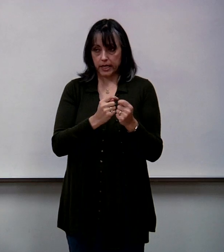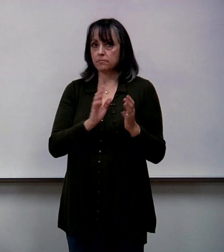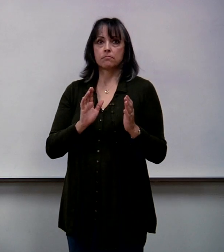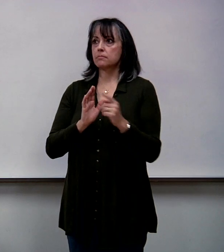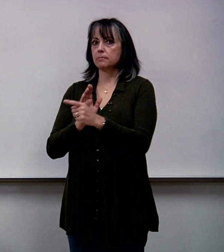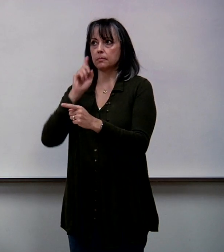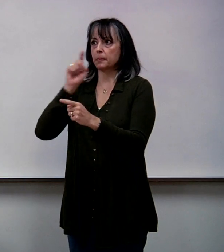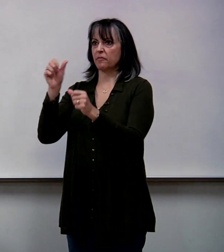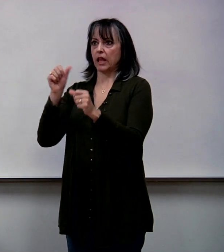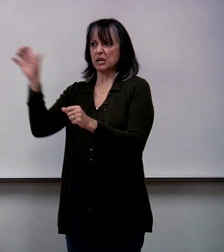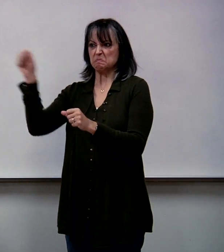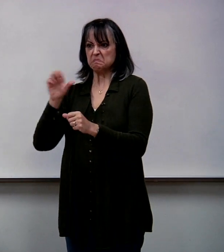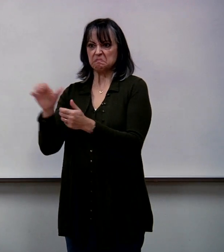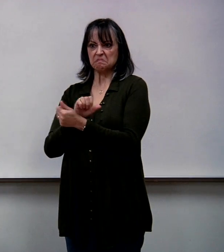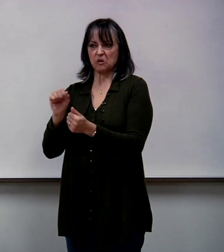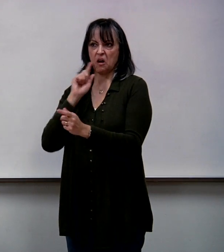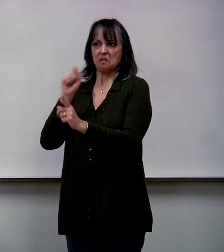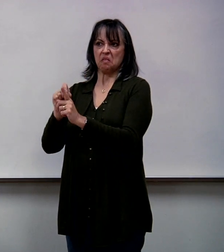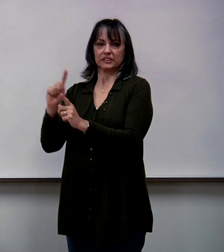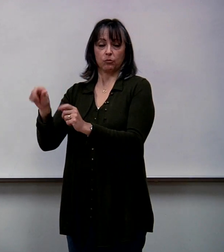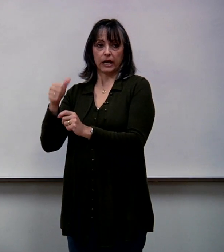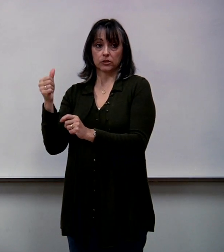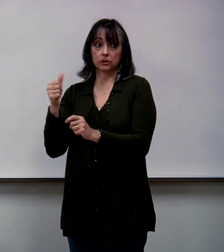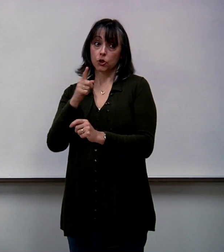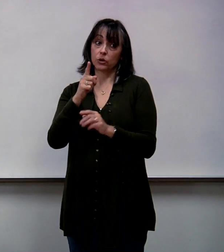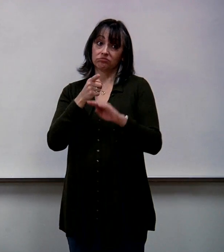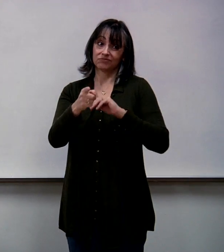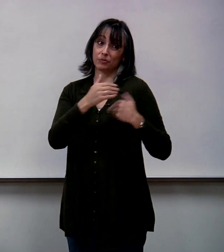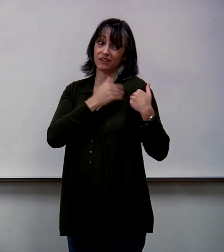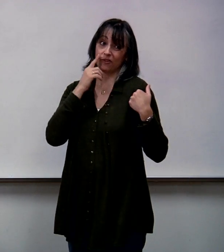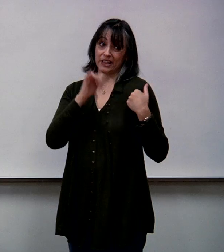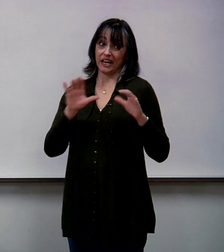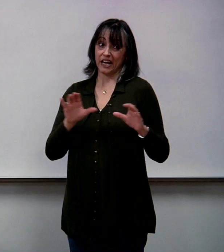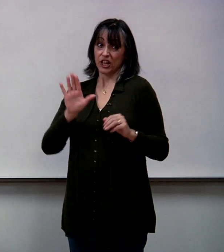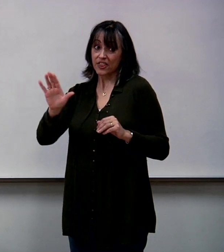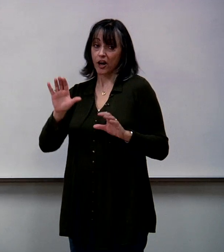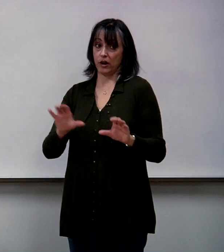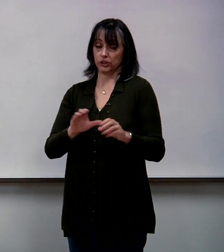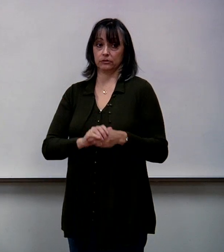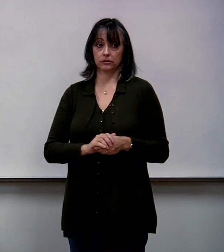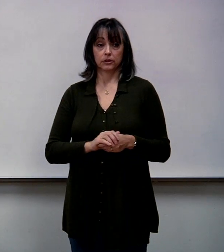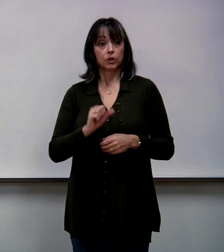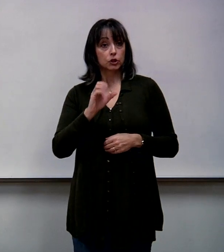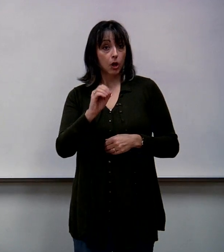that action. So having people to work with you on your campaign?